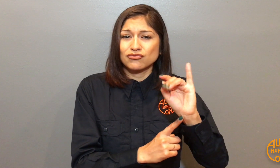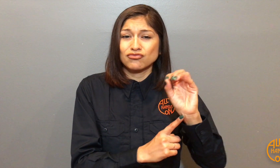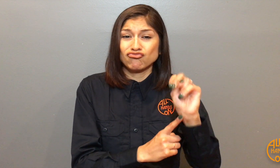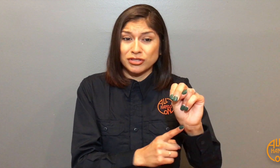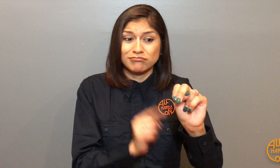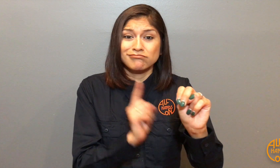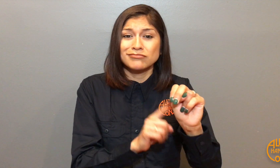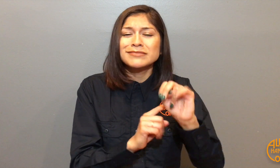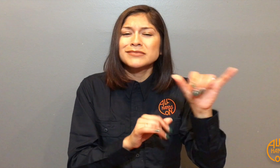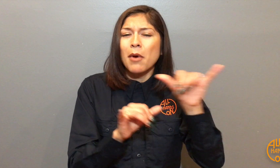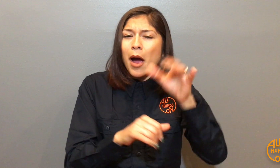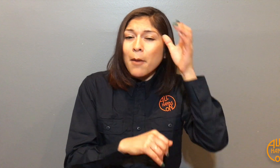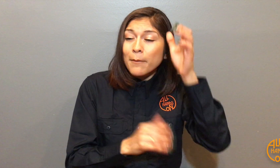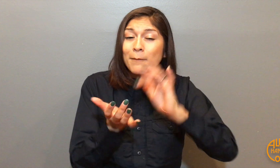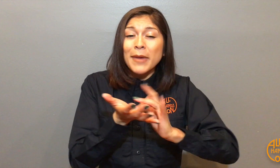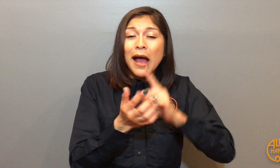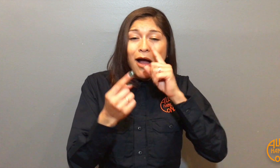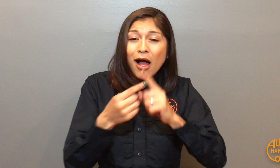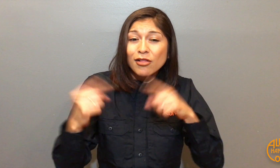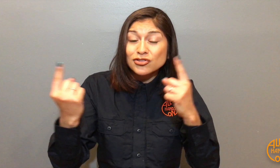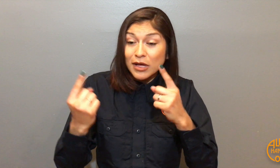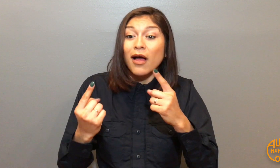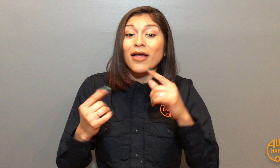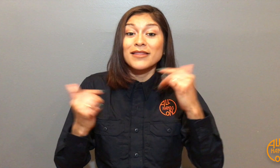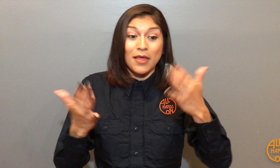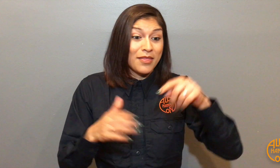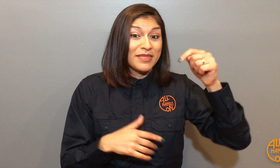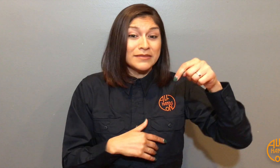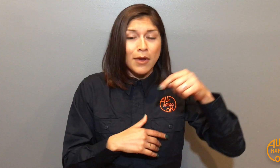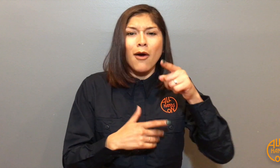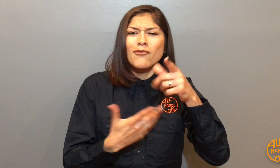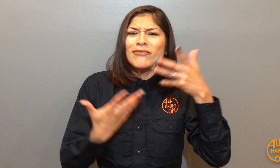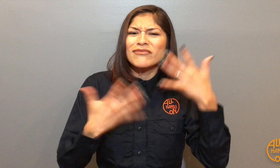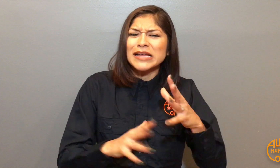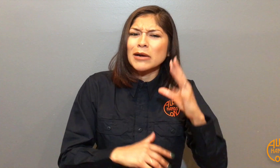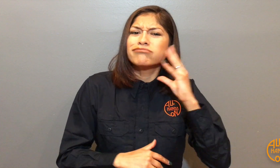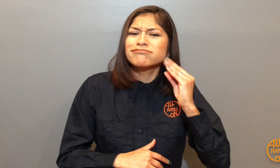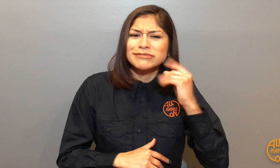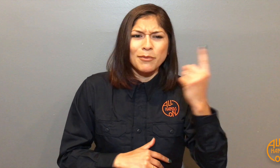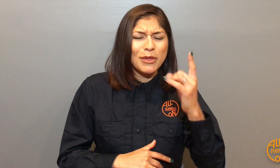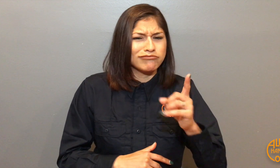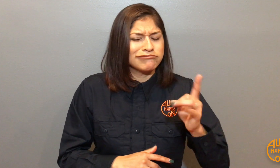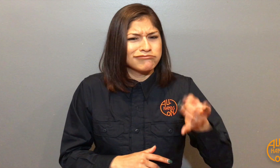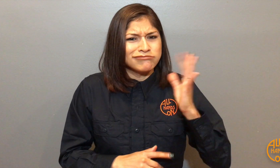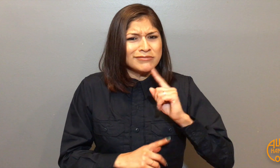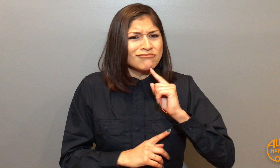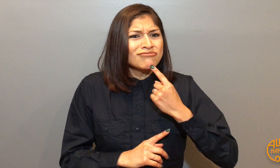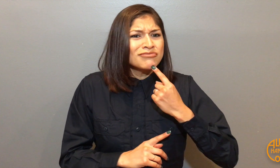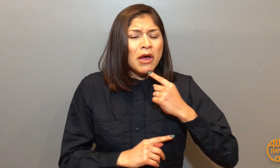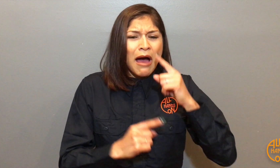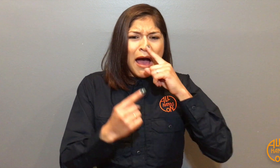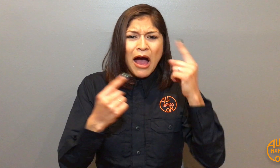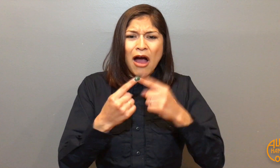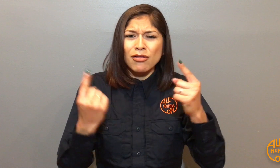it's the same concept as what we spoke of earlier with the allergies to medications